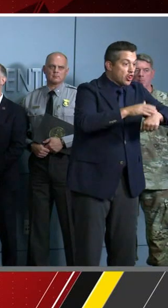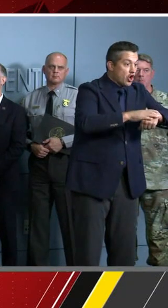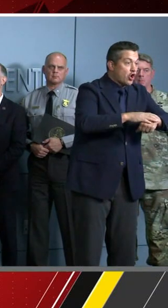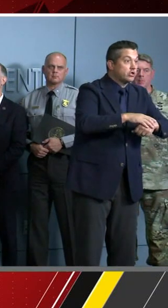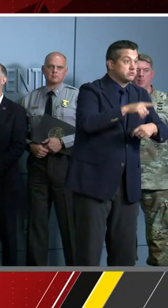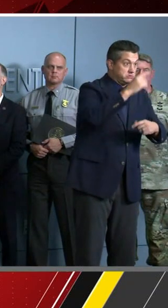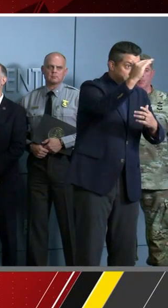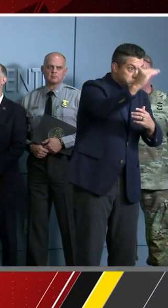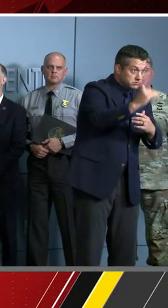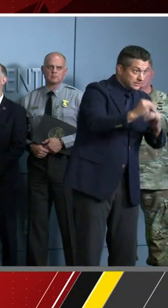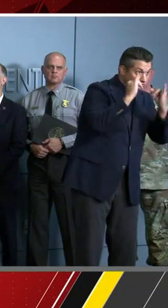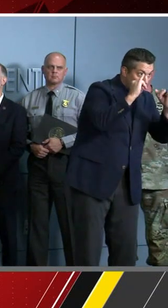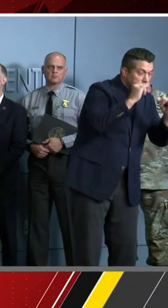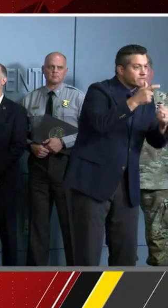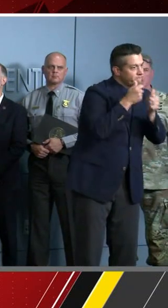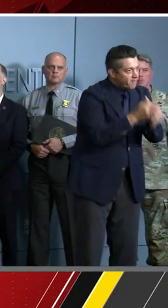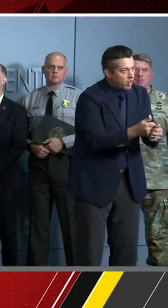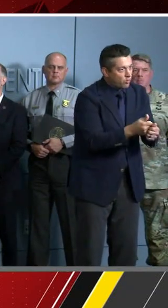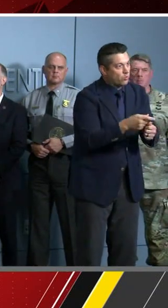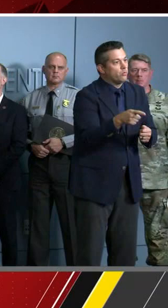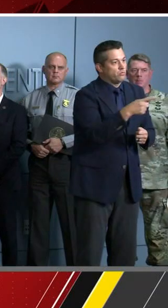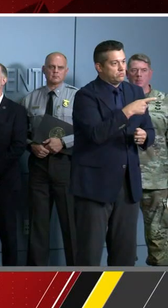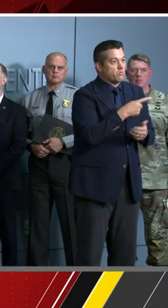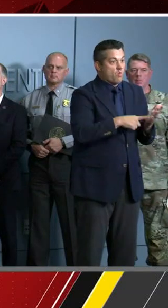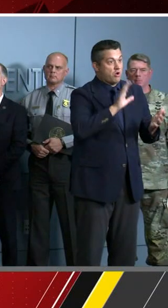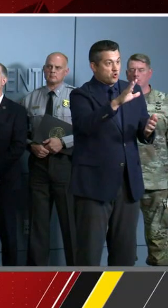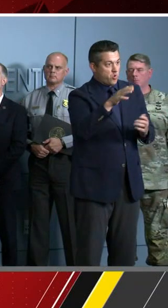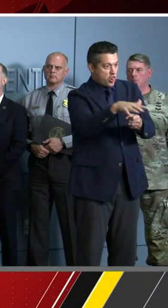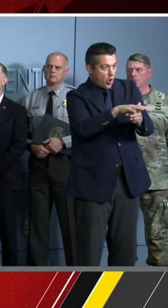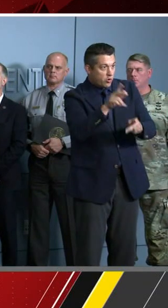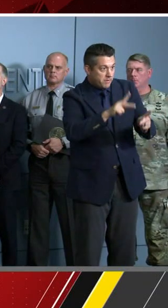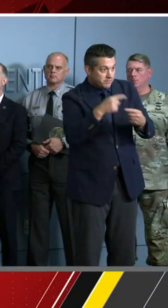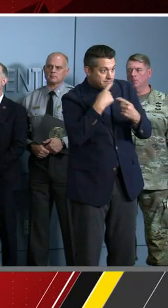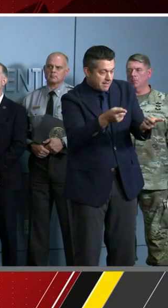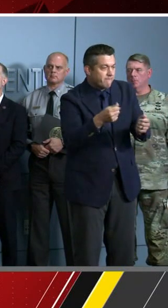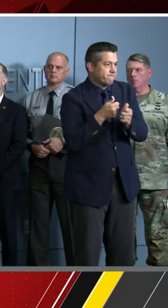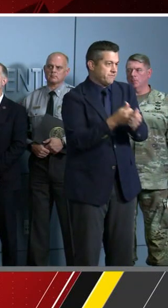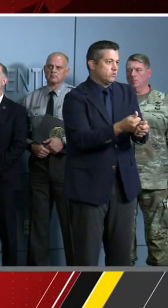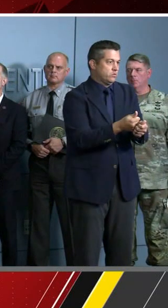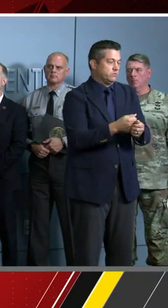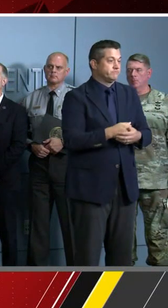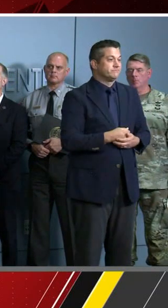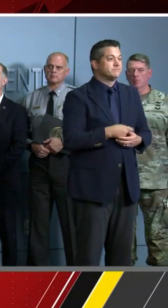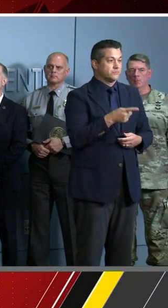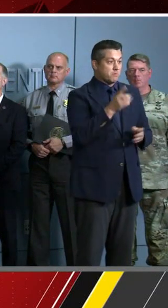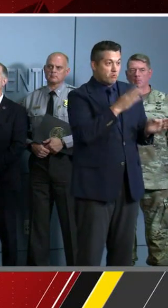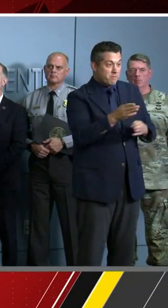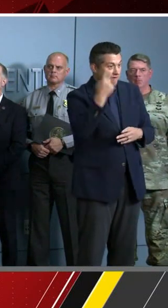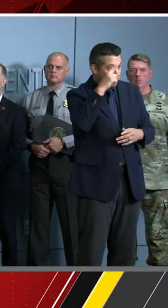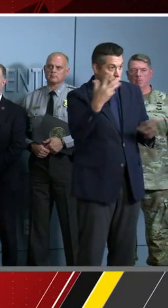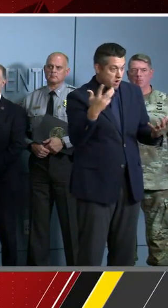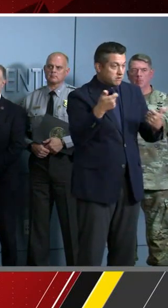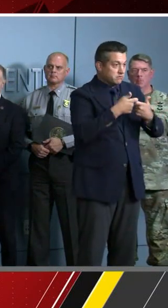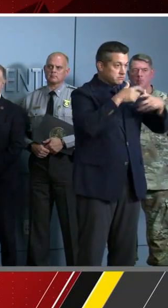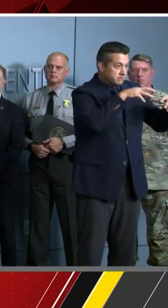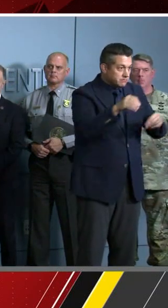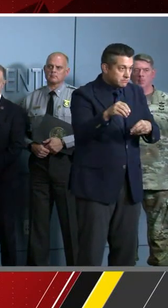directions that may be issued by your local government officials. Be prepared for the possibility